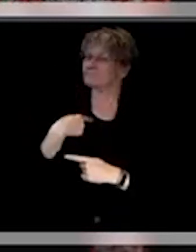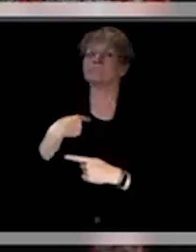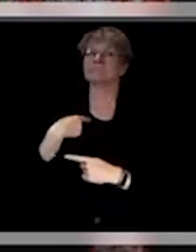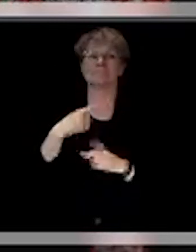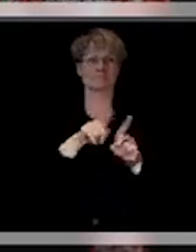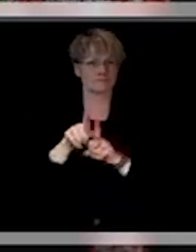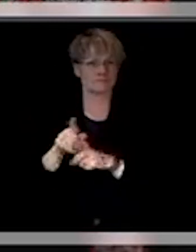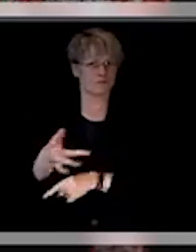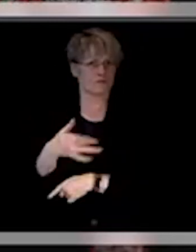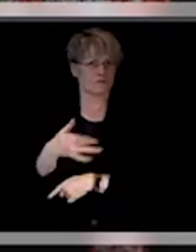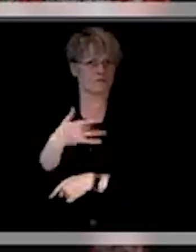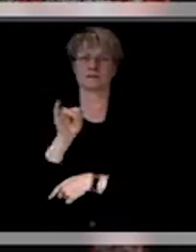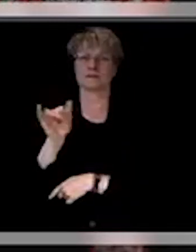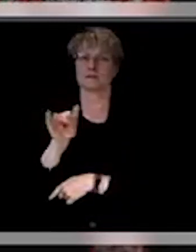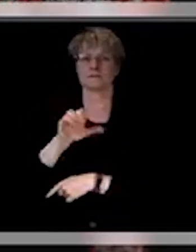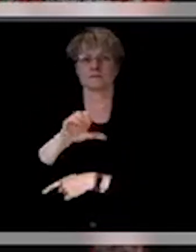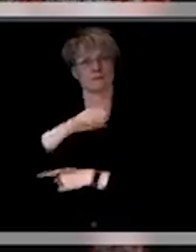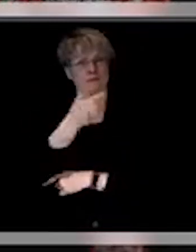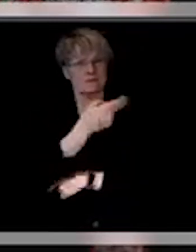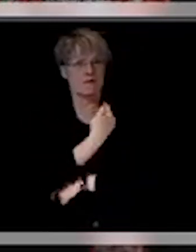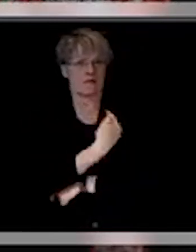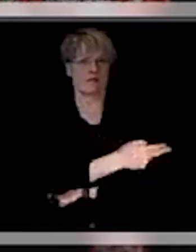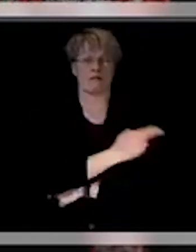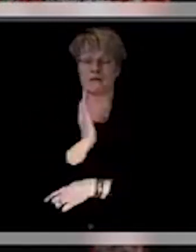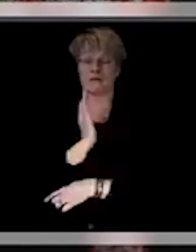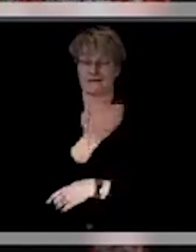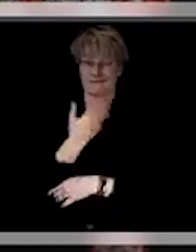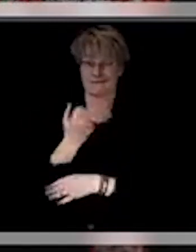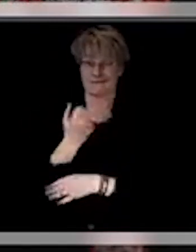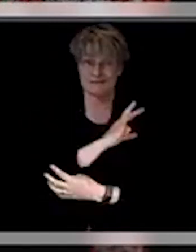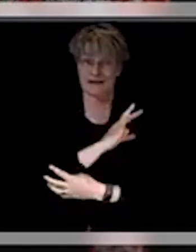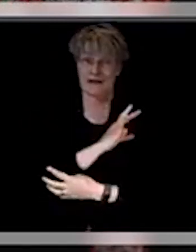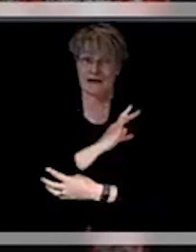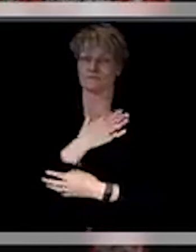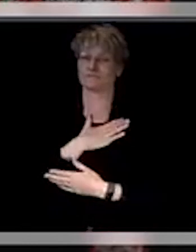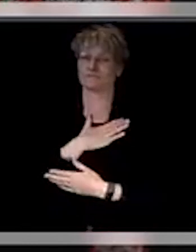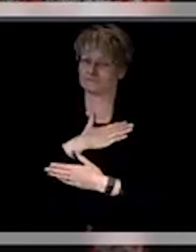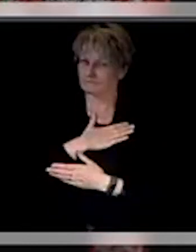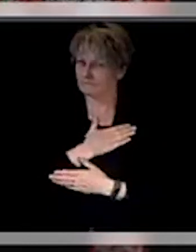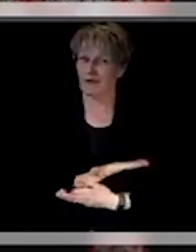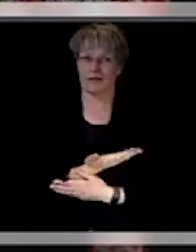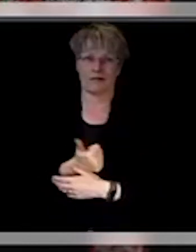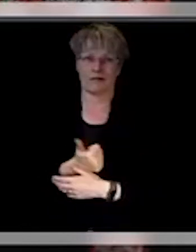very seriously. All of our staff is very compliant with masking and all of our clinical staff